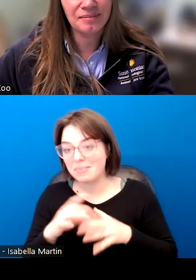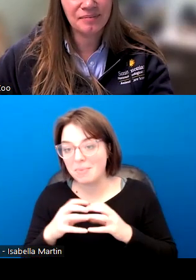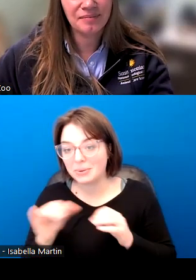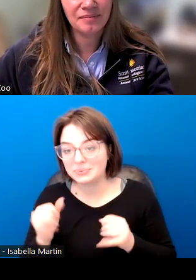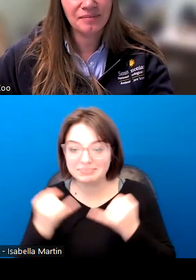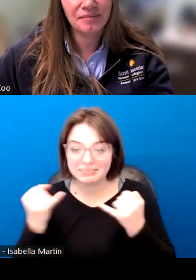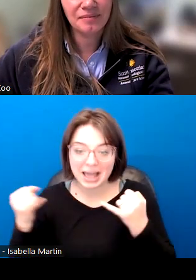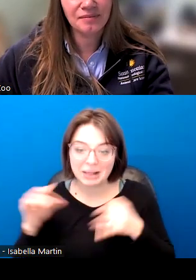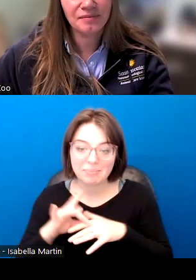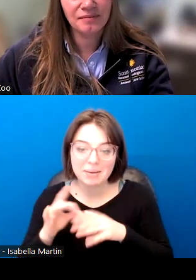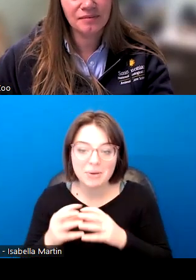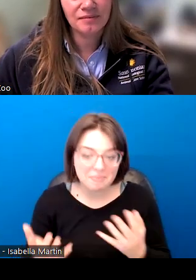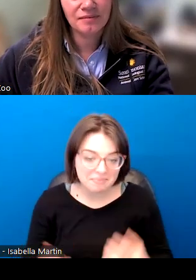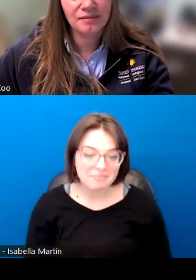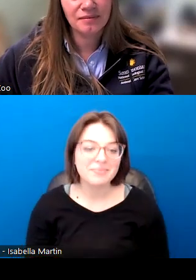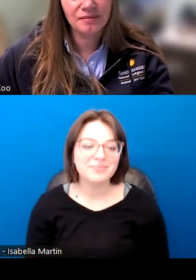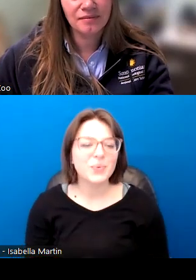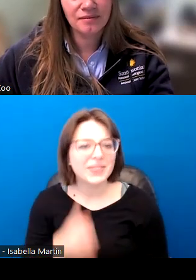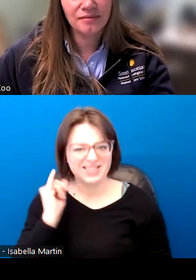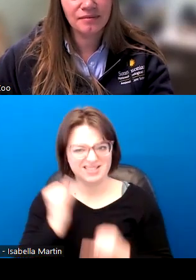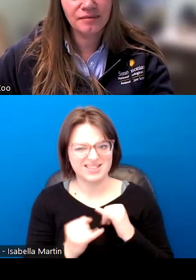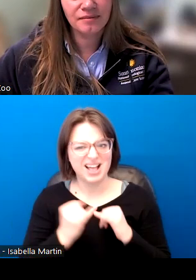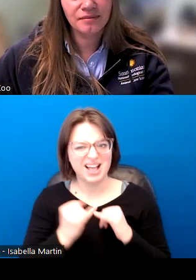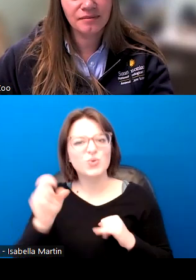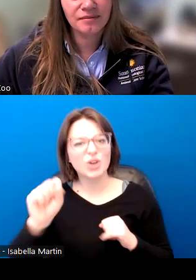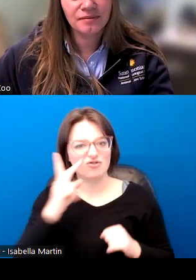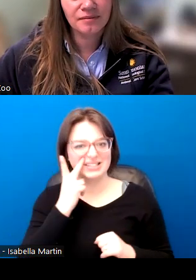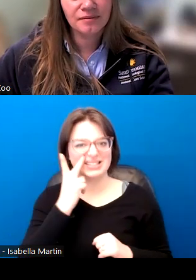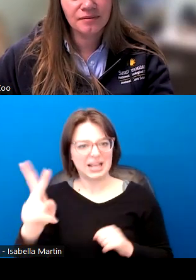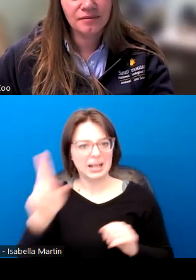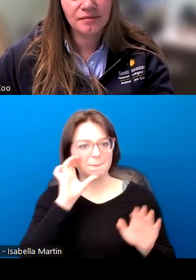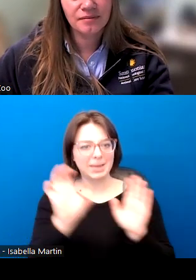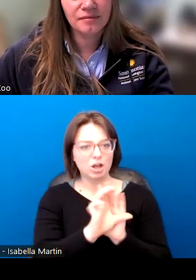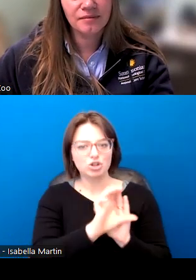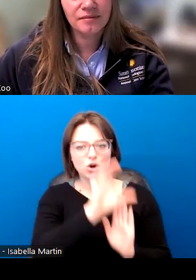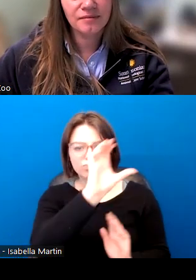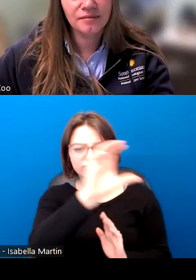So I think that was our last one, so you can really see from this picture the vast differences and the